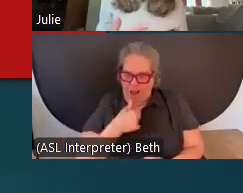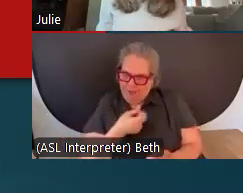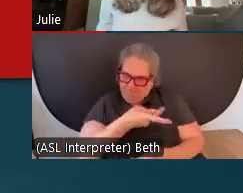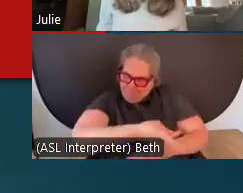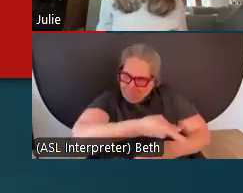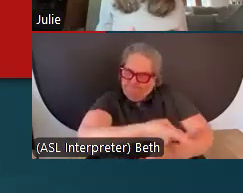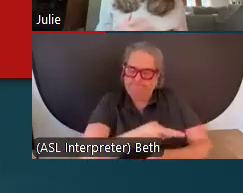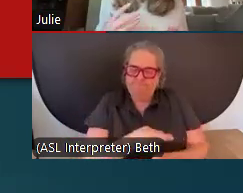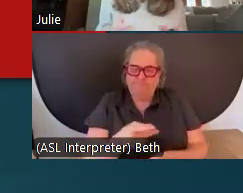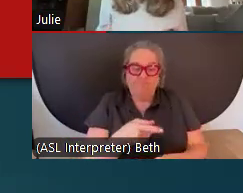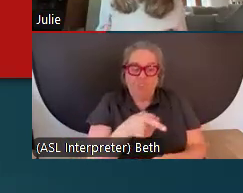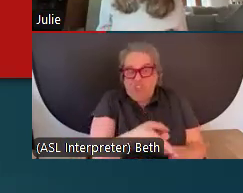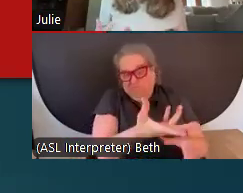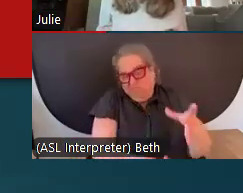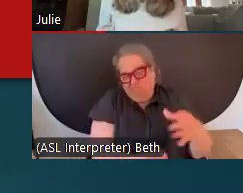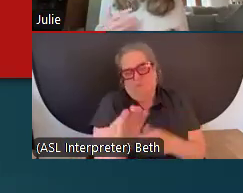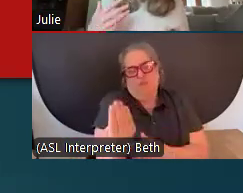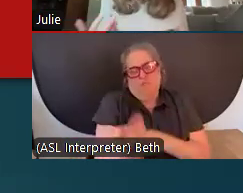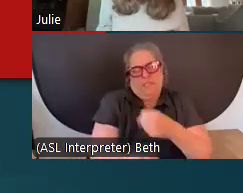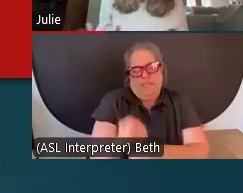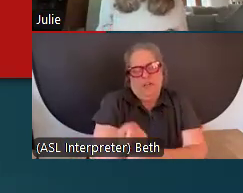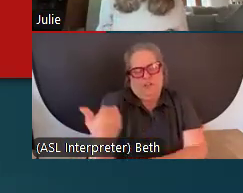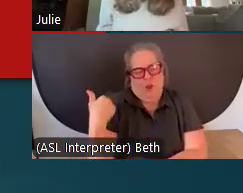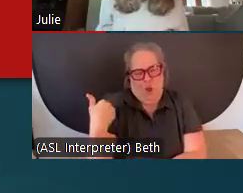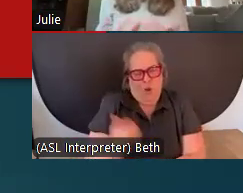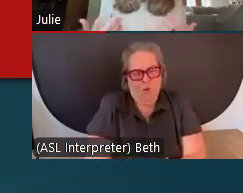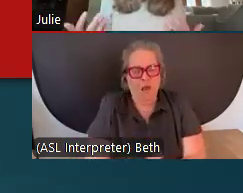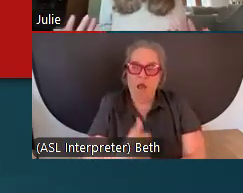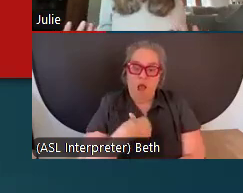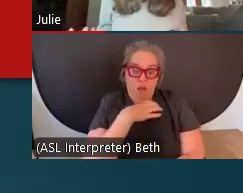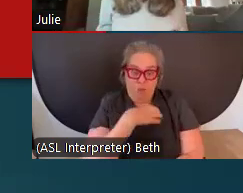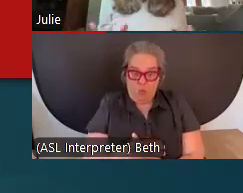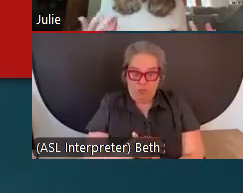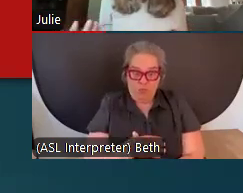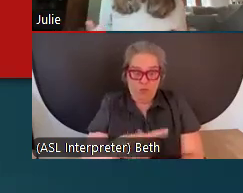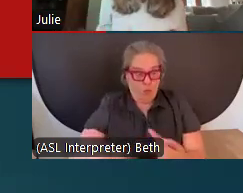I now regret not having spent more time asking her questions.